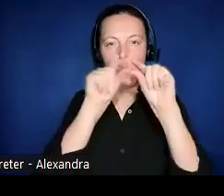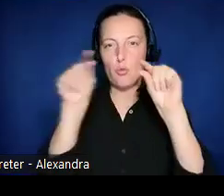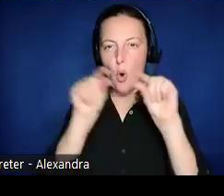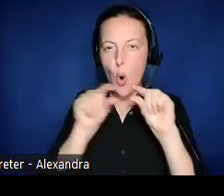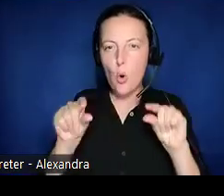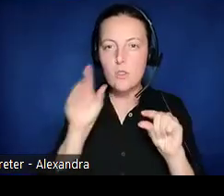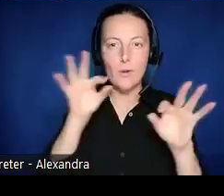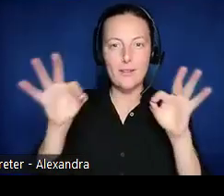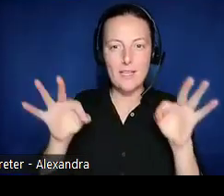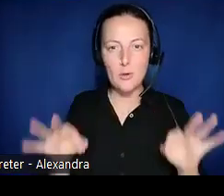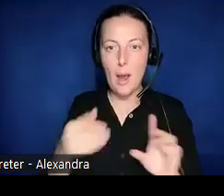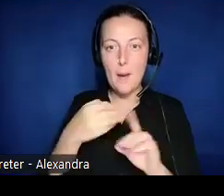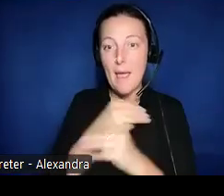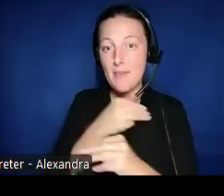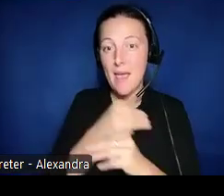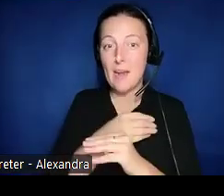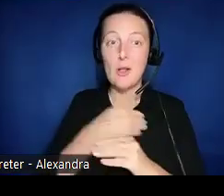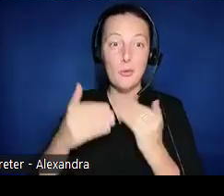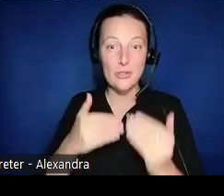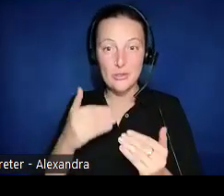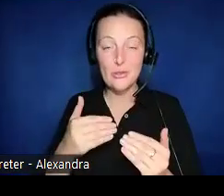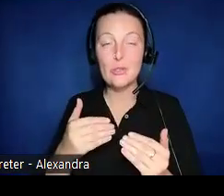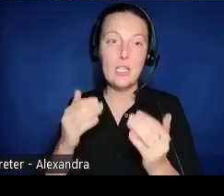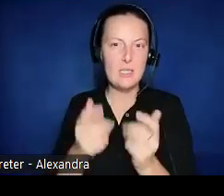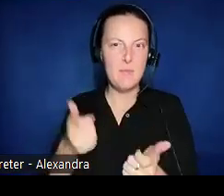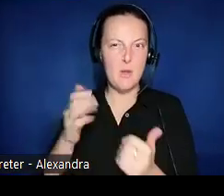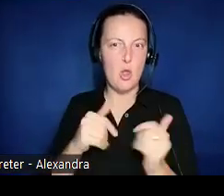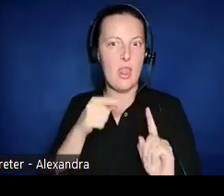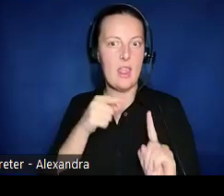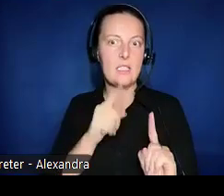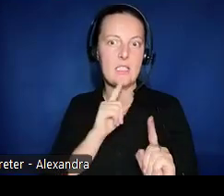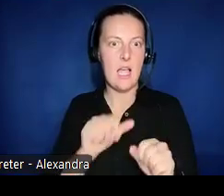much bigger than this, but there's this is just a particular problem set. And so, the problems are